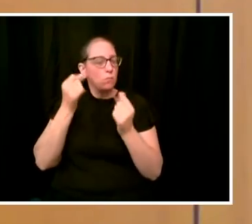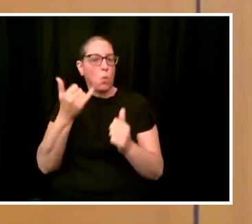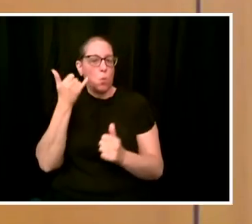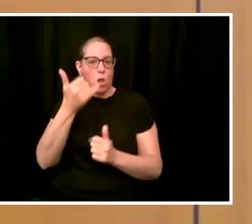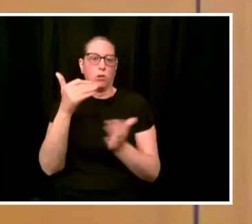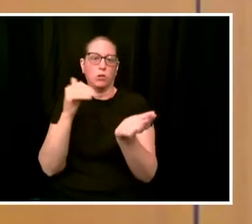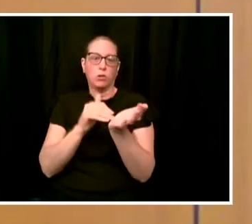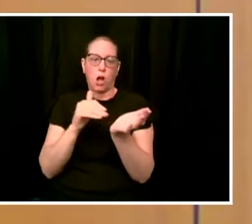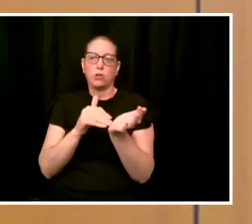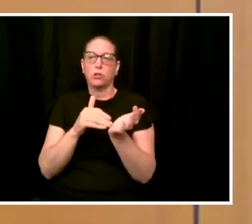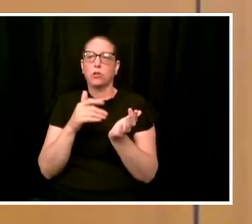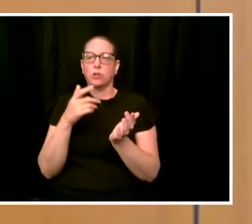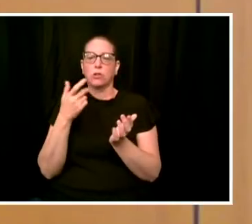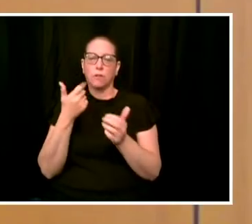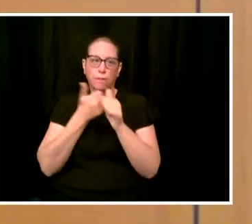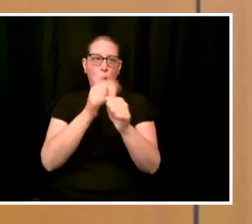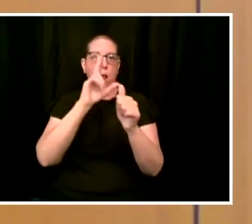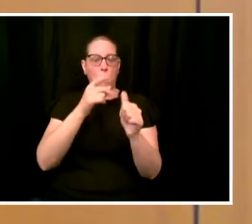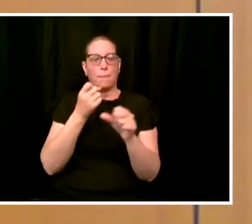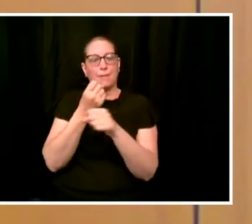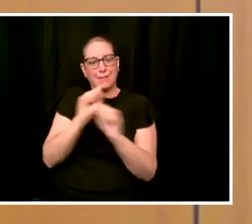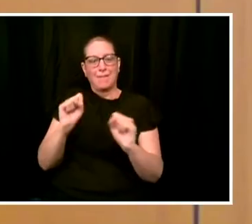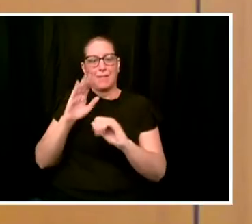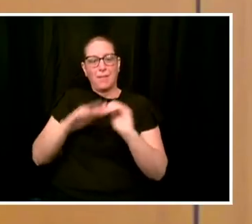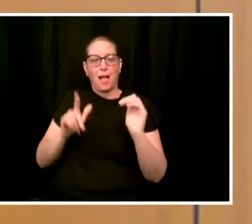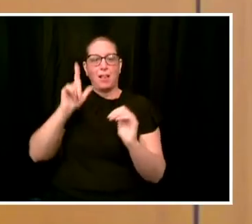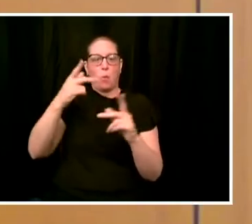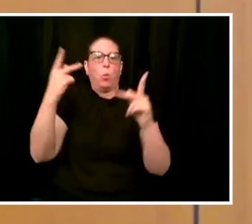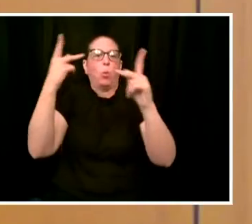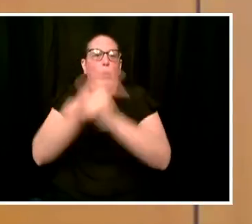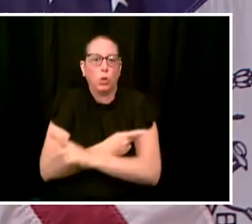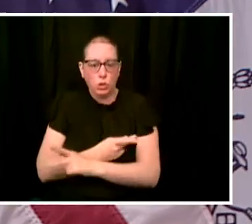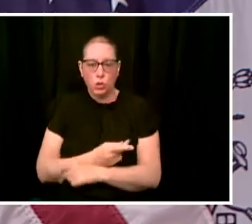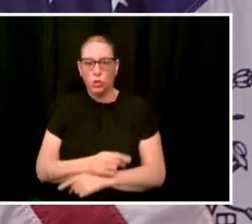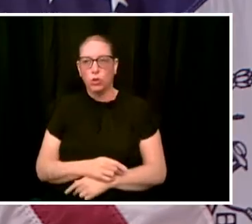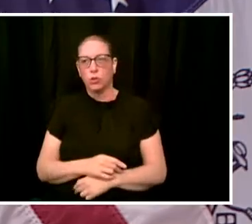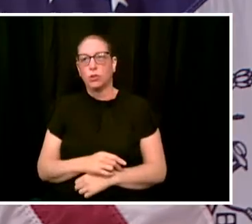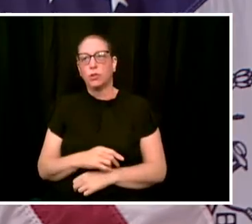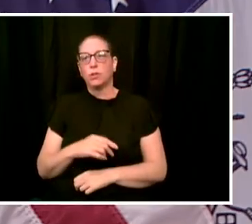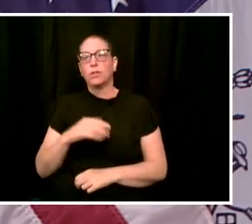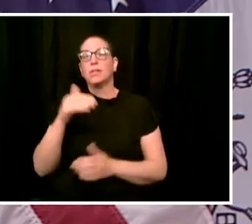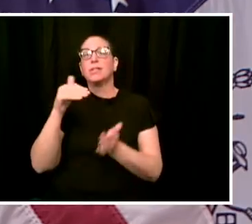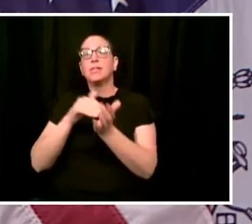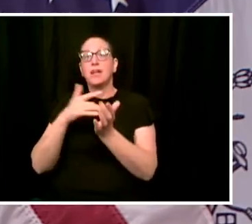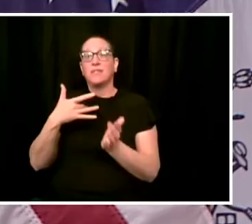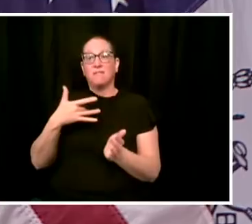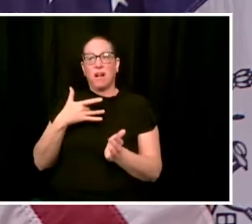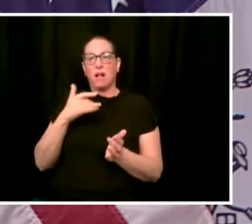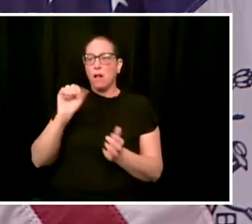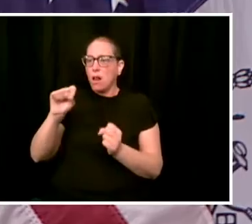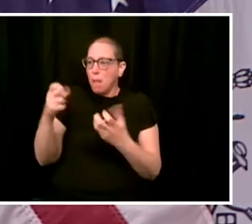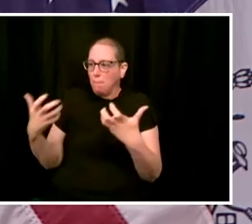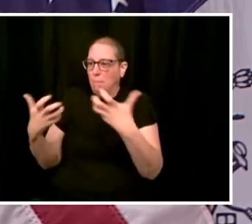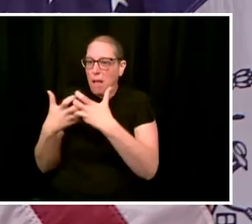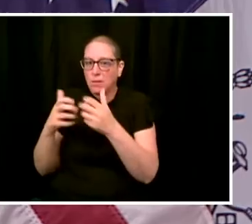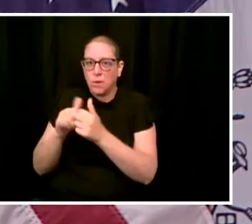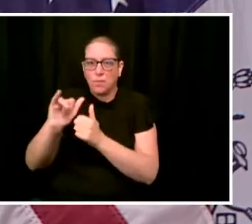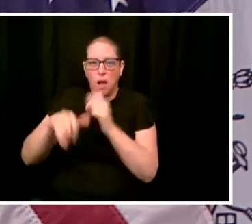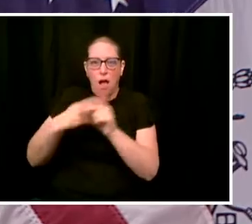DISCOUNT THEM. THAT IS AN IMPORTANT